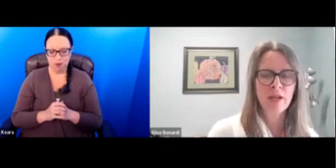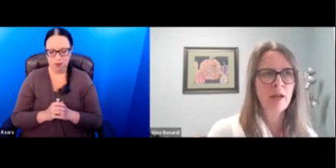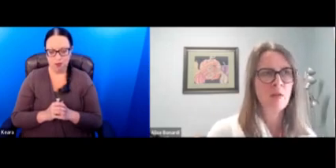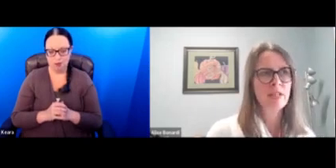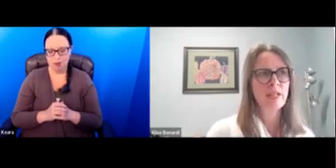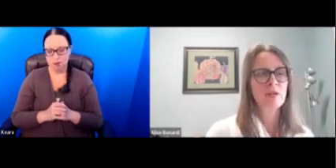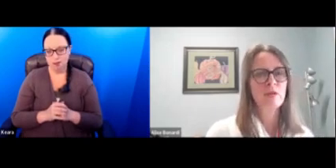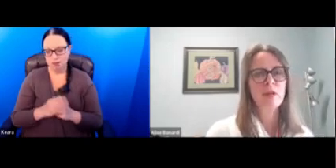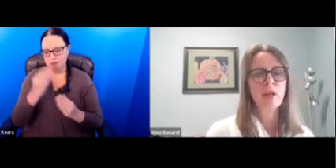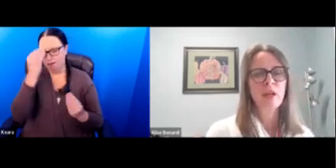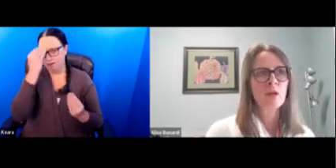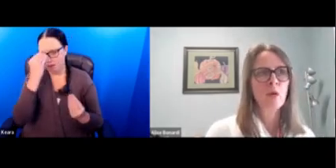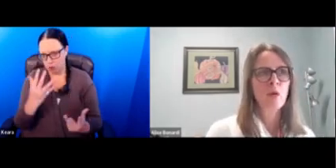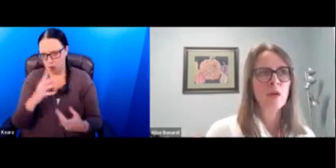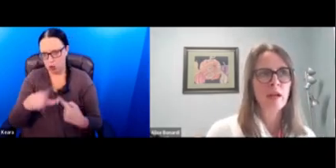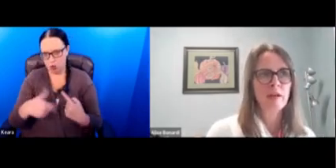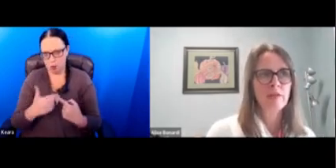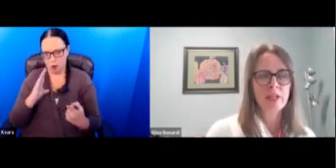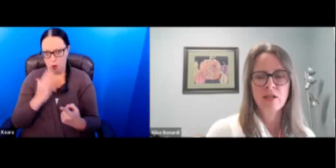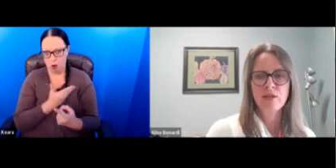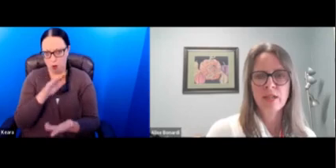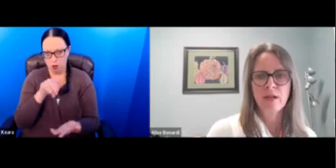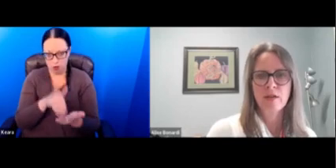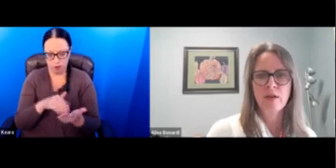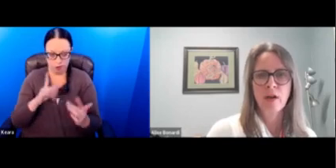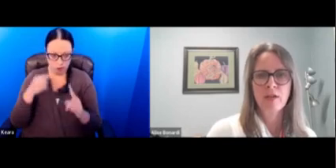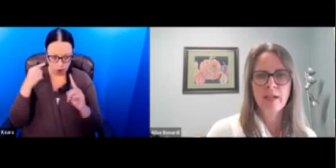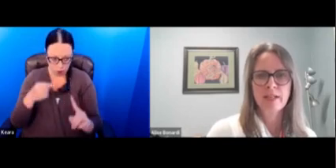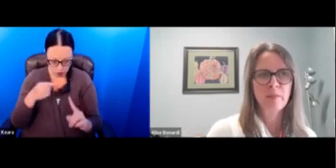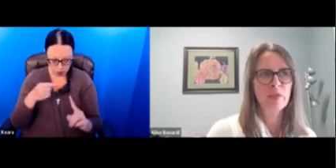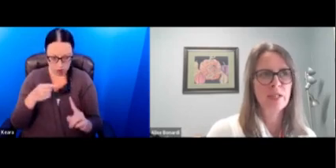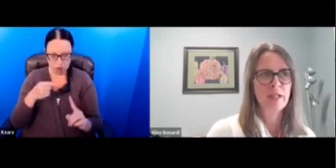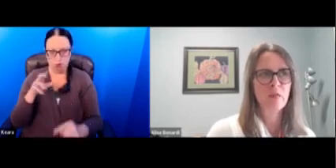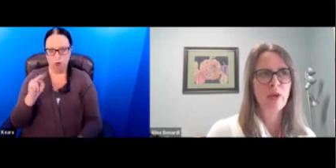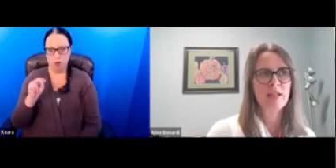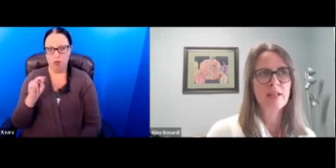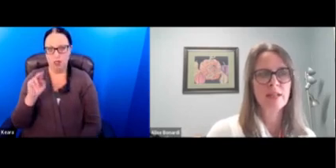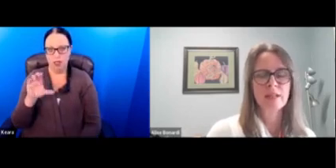about our center. The goal of the National Center on Advancing Person-Centered practices and